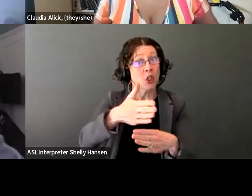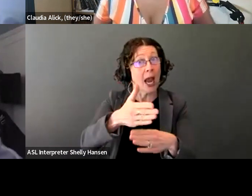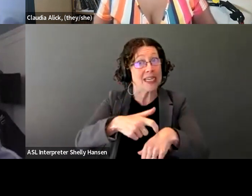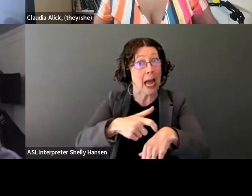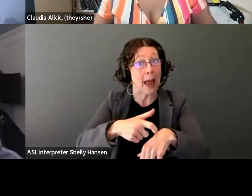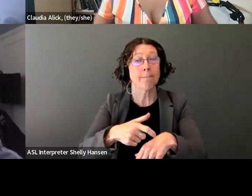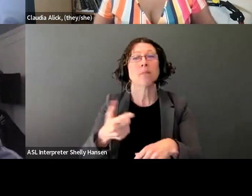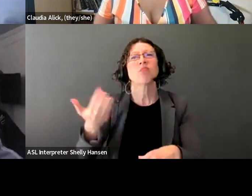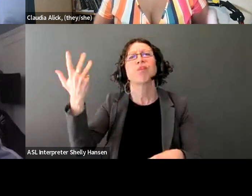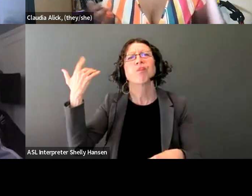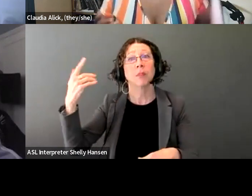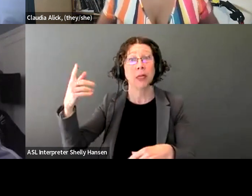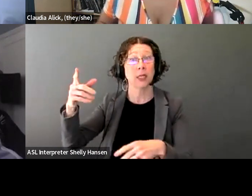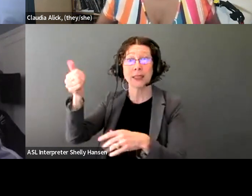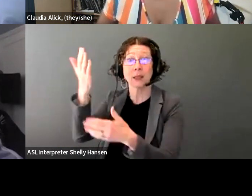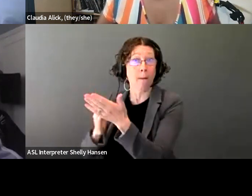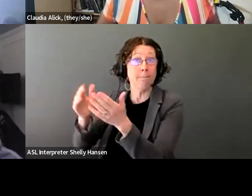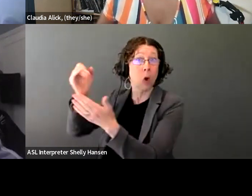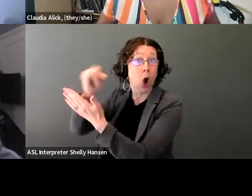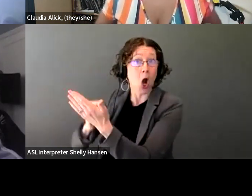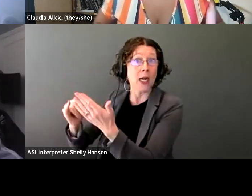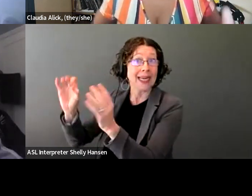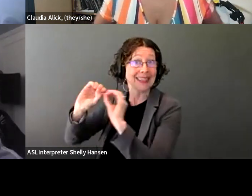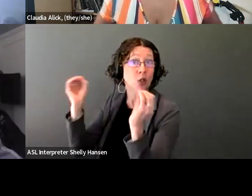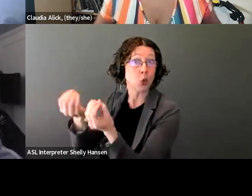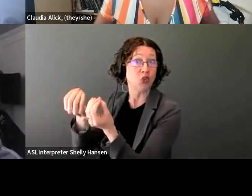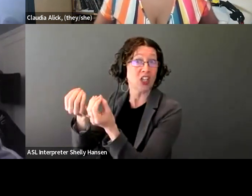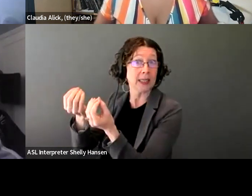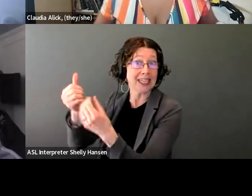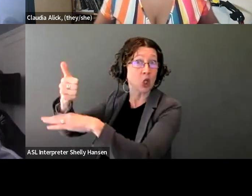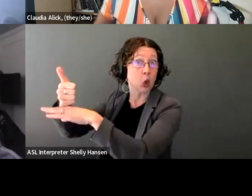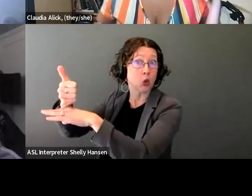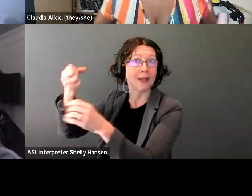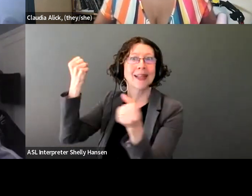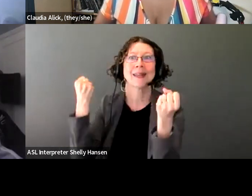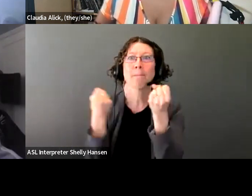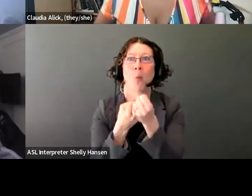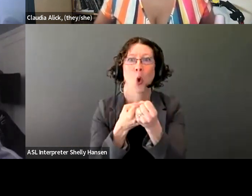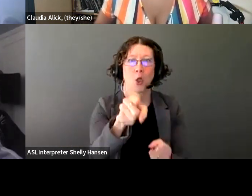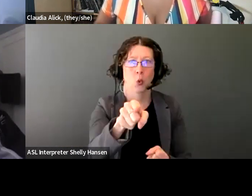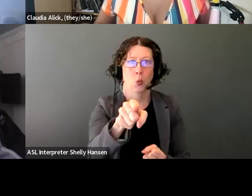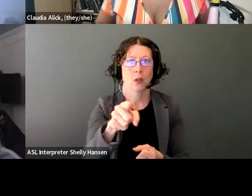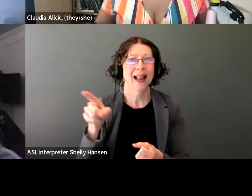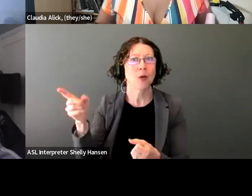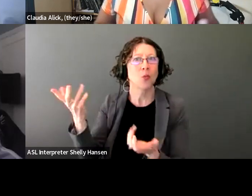I want to go back to; can we find some examples of best practice of modeling that worked for us.